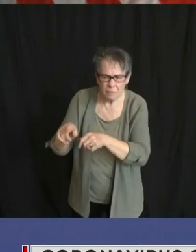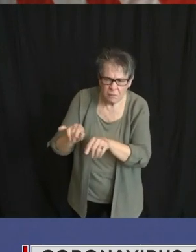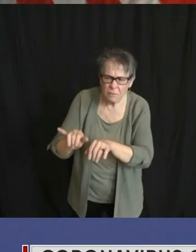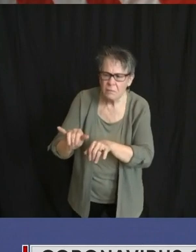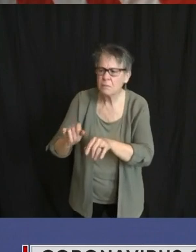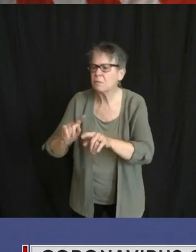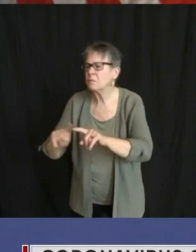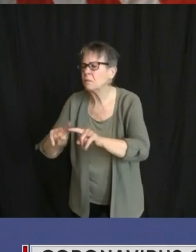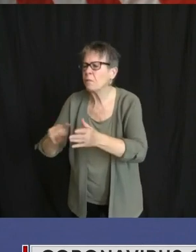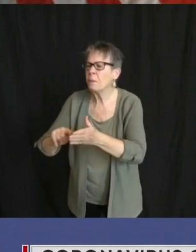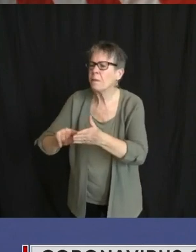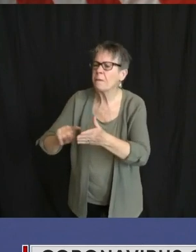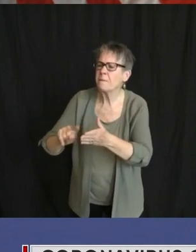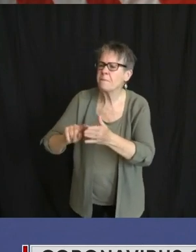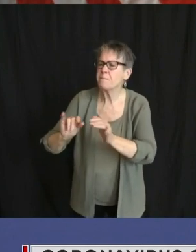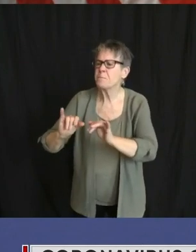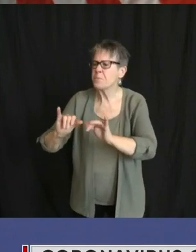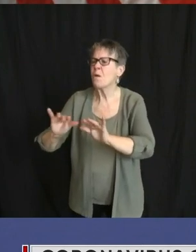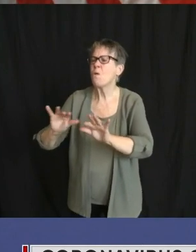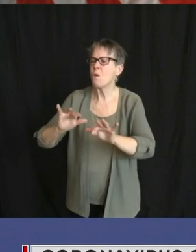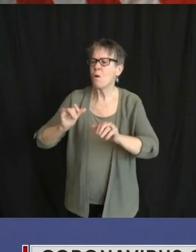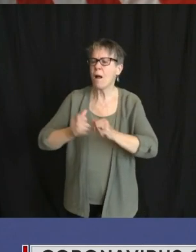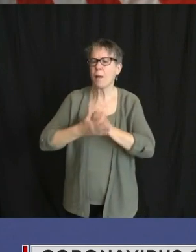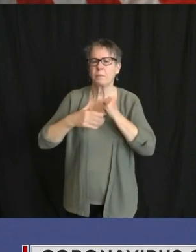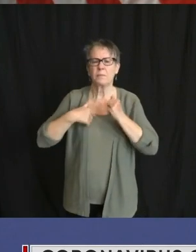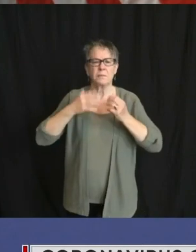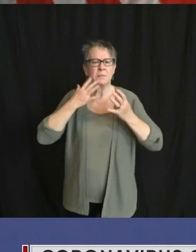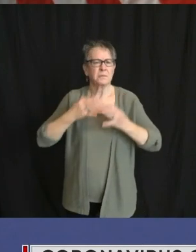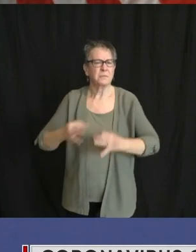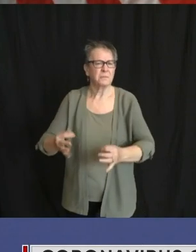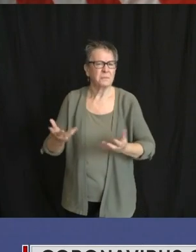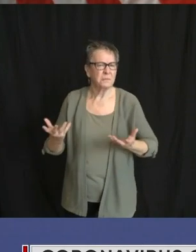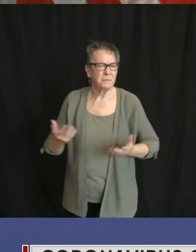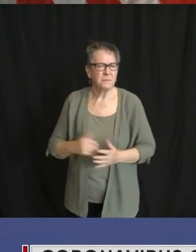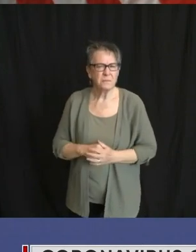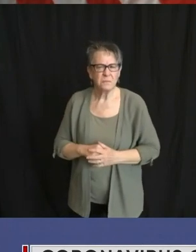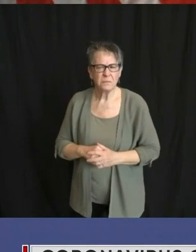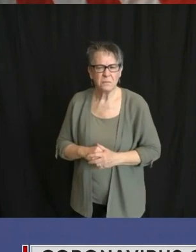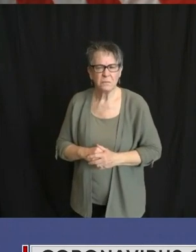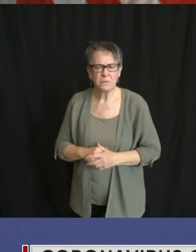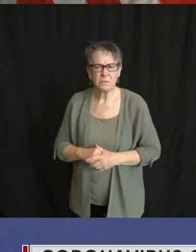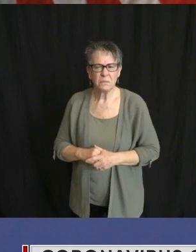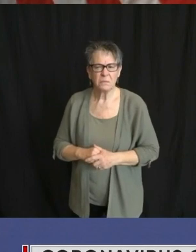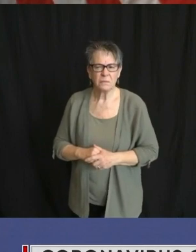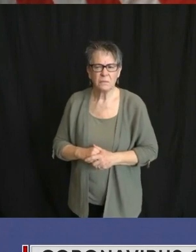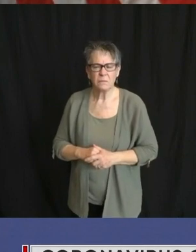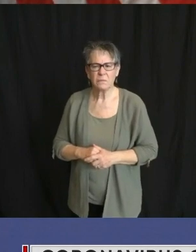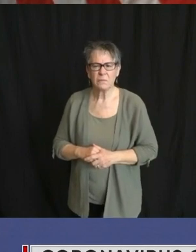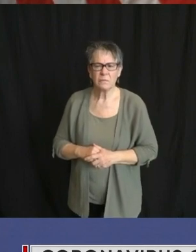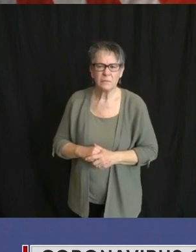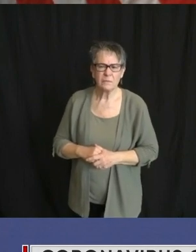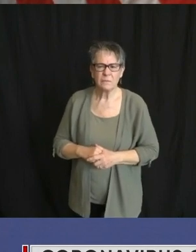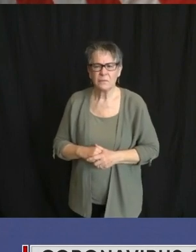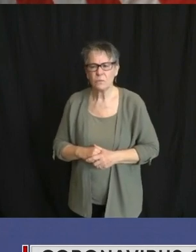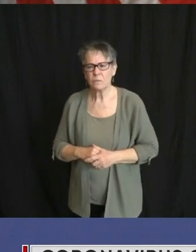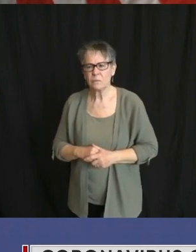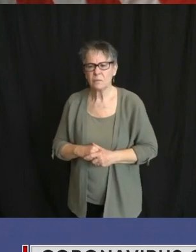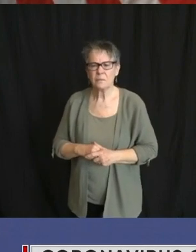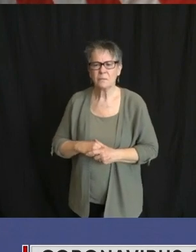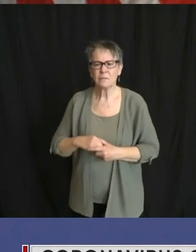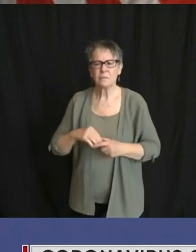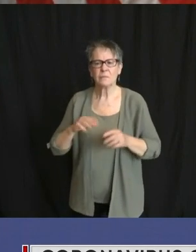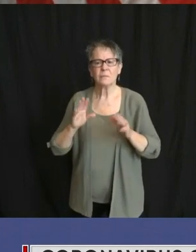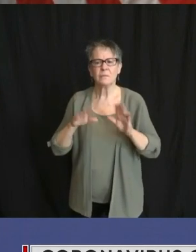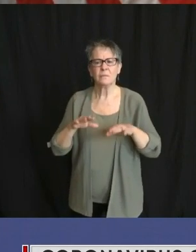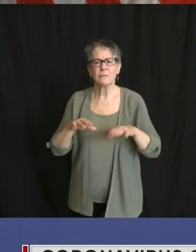THERE WHO MAY NOT HAVE A GOOD